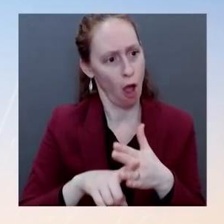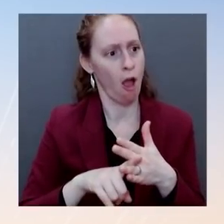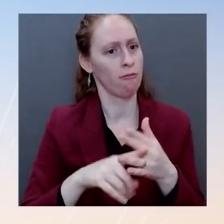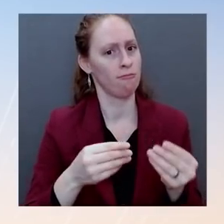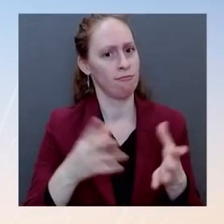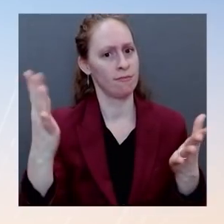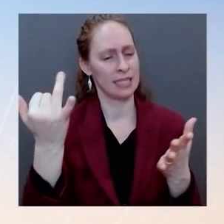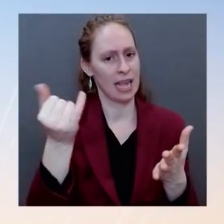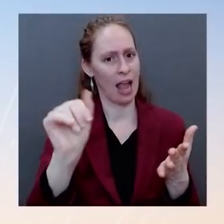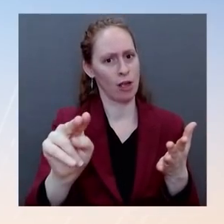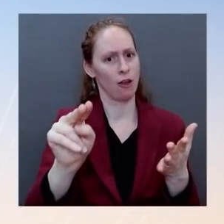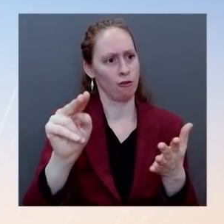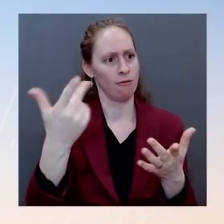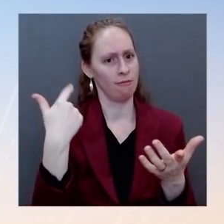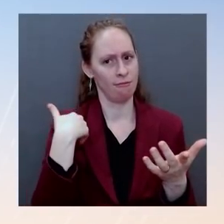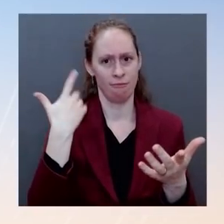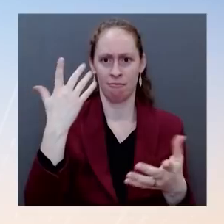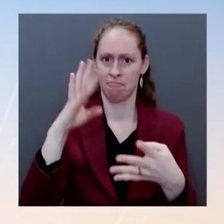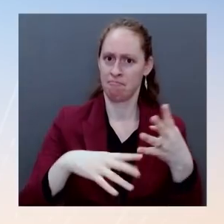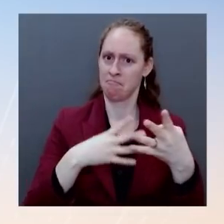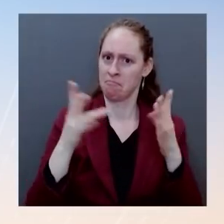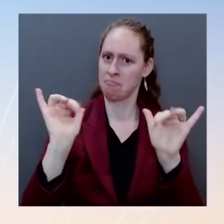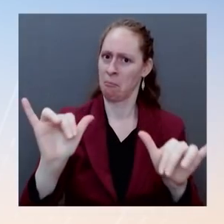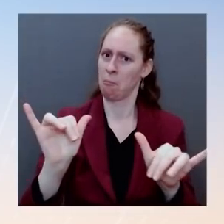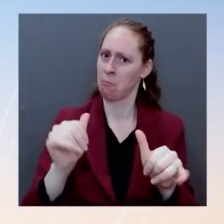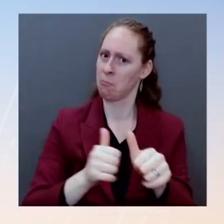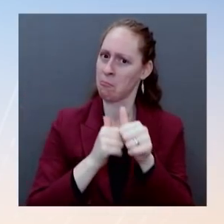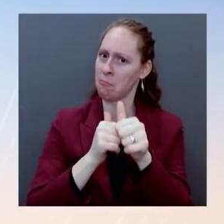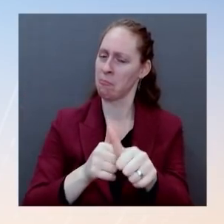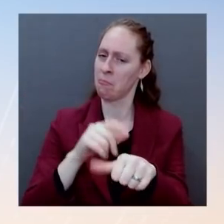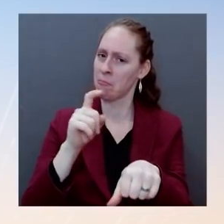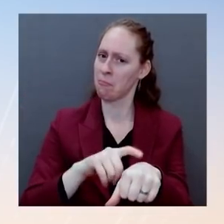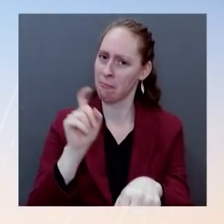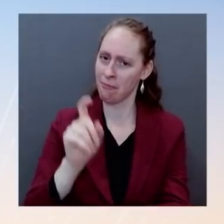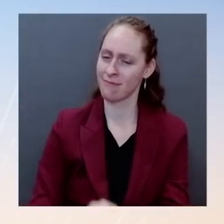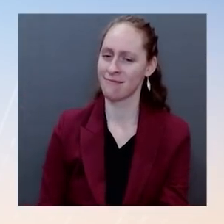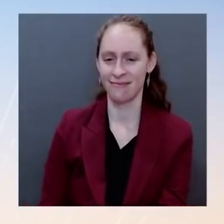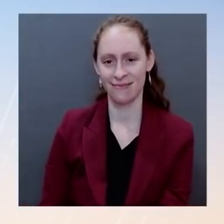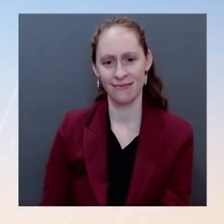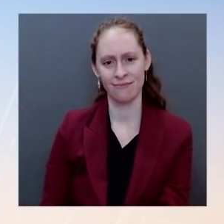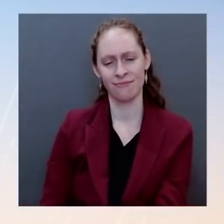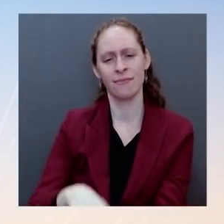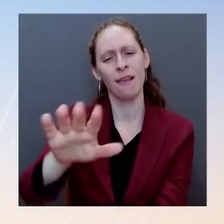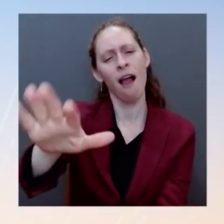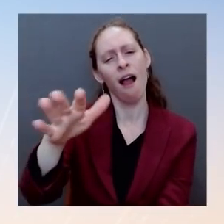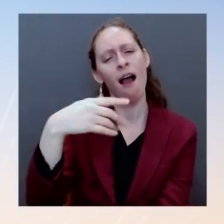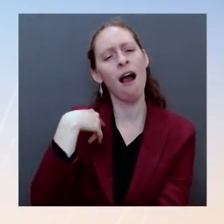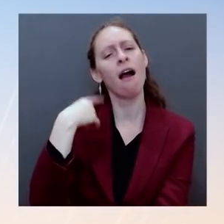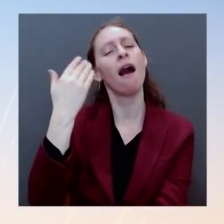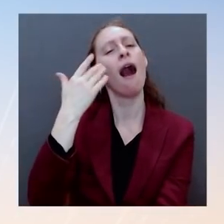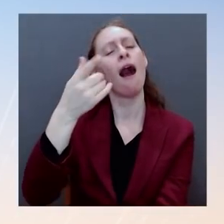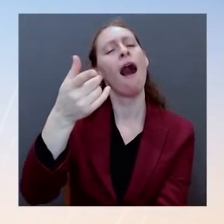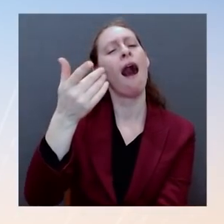The Press: One of the things you guys have said repeatedly is that the reason that we don't -- that we're having -- that you're having to take the kind of steps